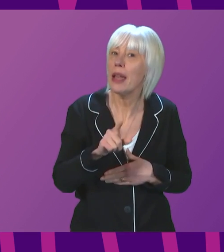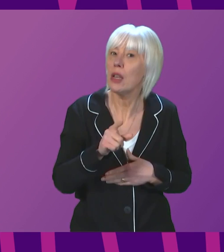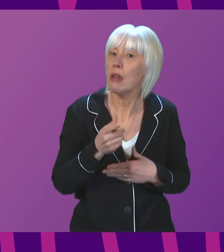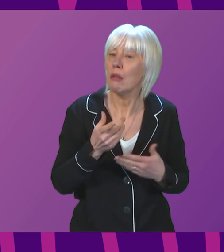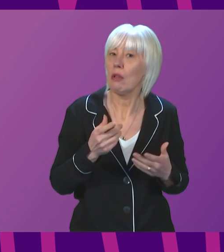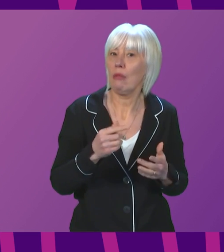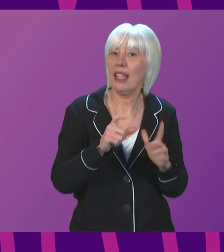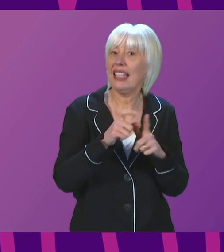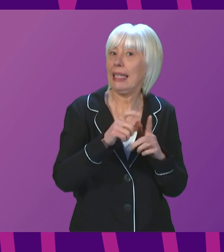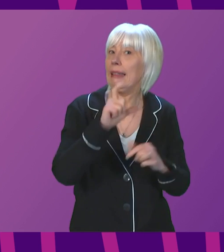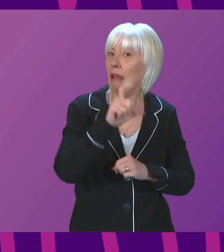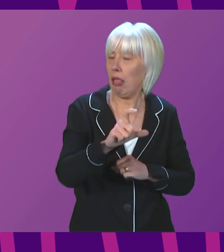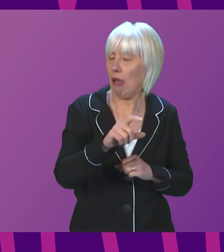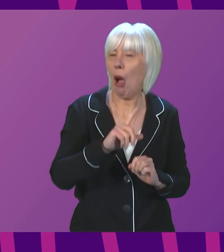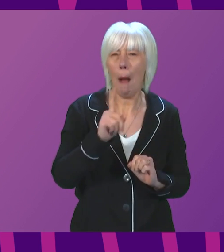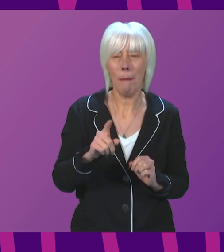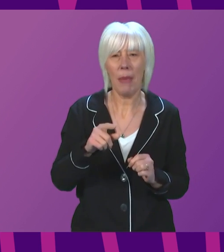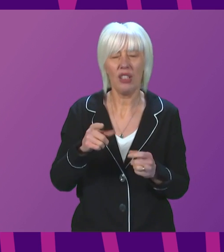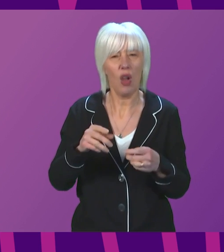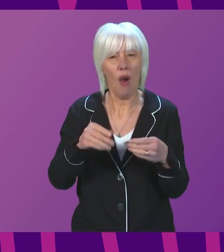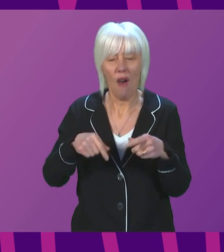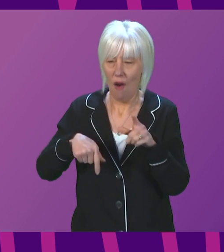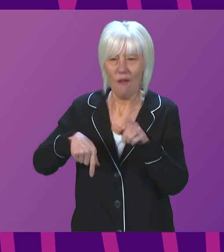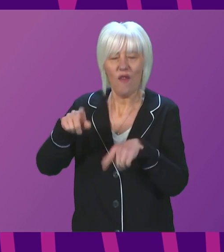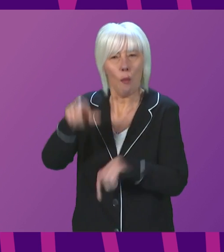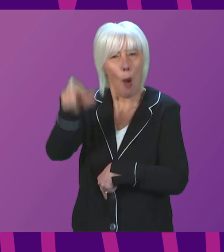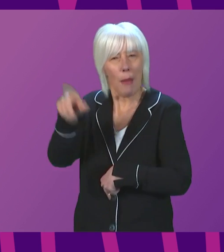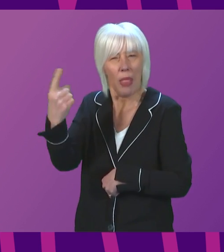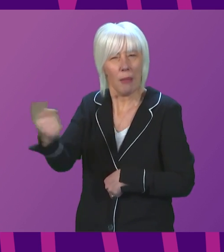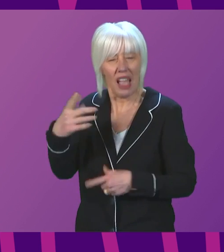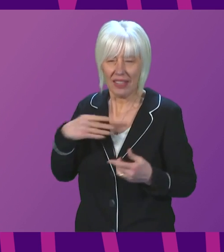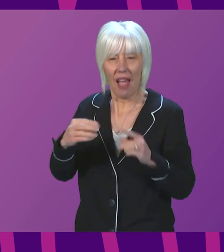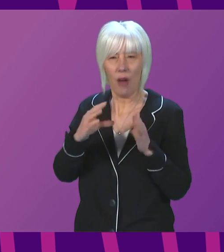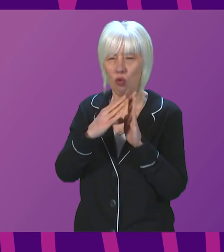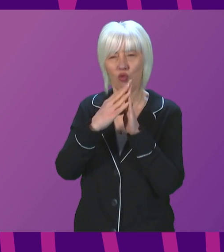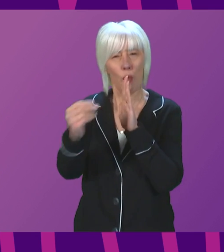First, given the leadership role that footballers have in our society, does the First Minister